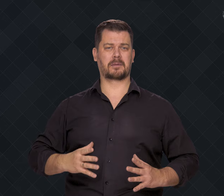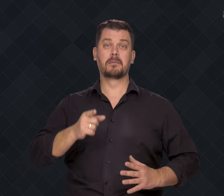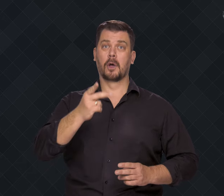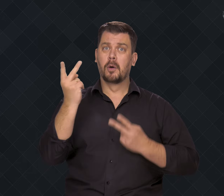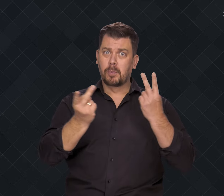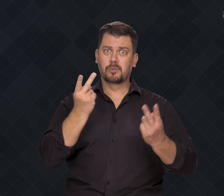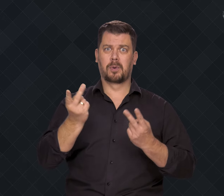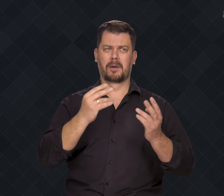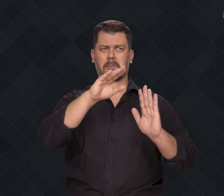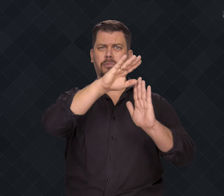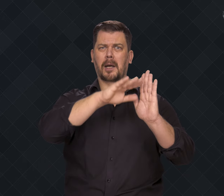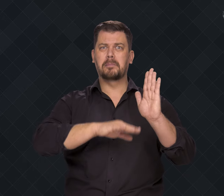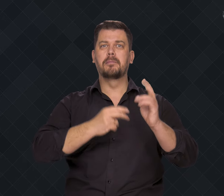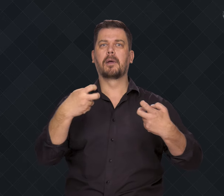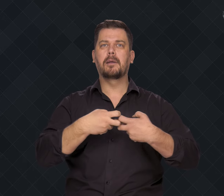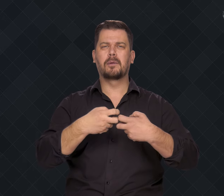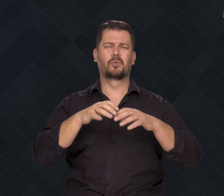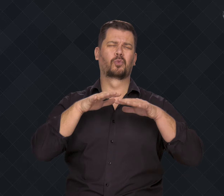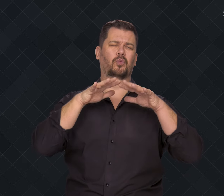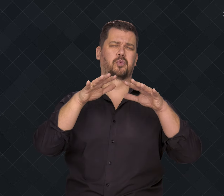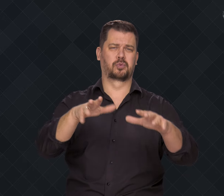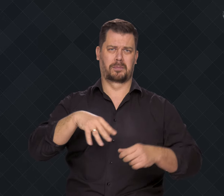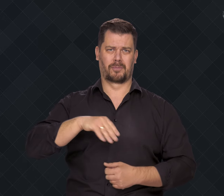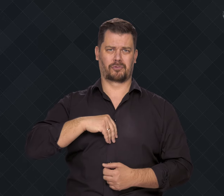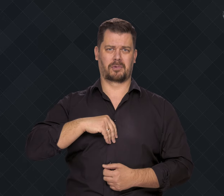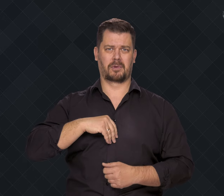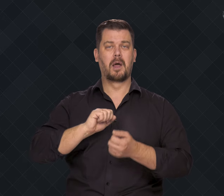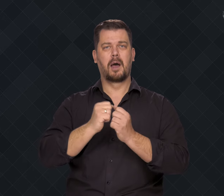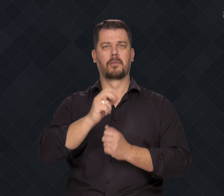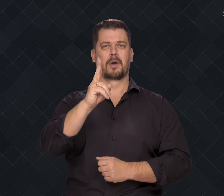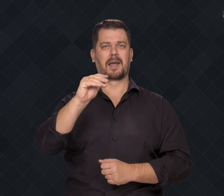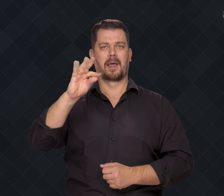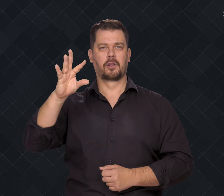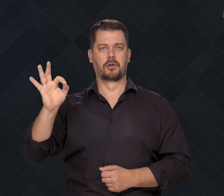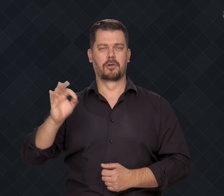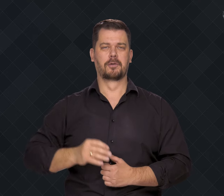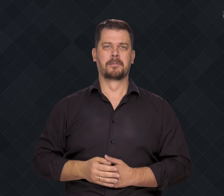then search online for recipes for a low-carb diet, or keto.